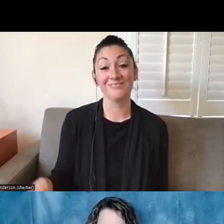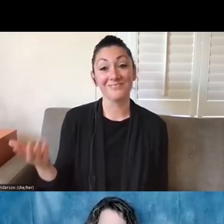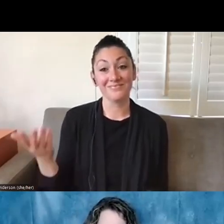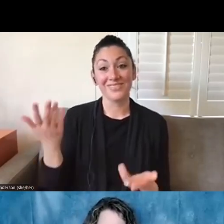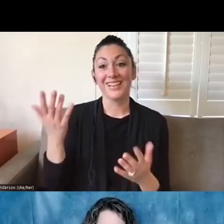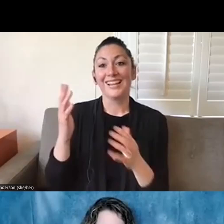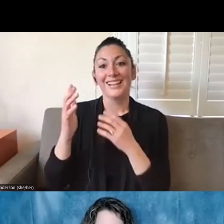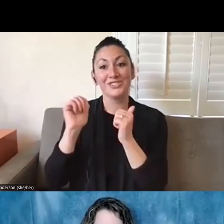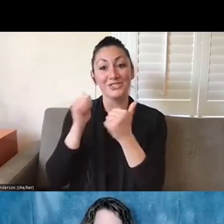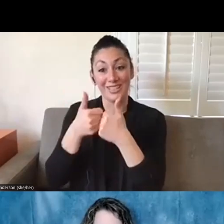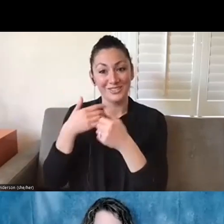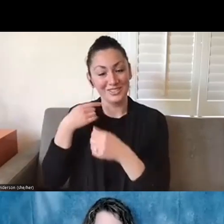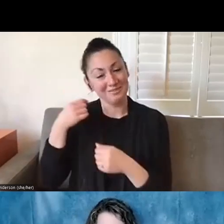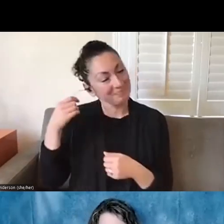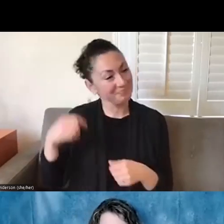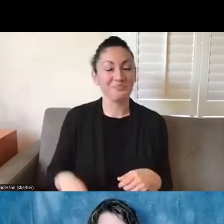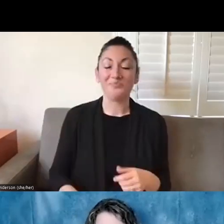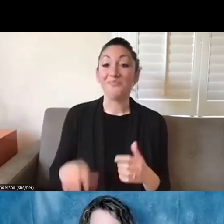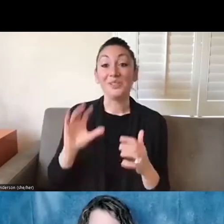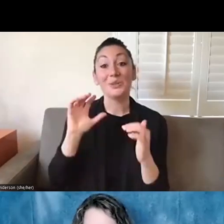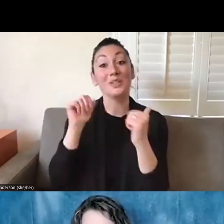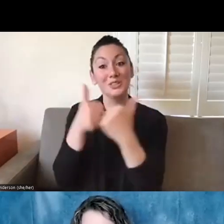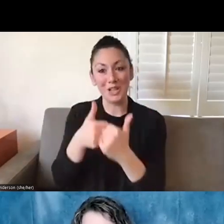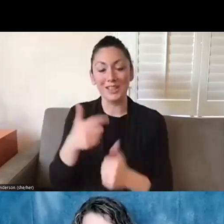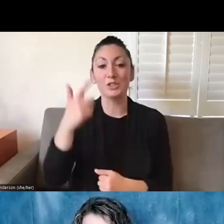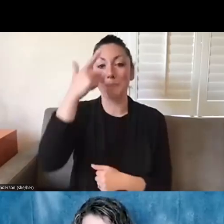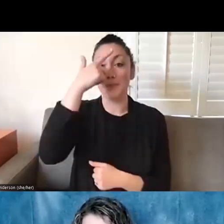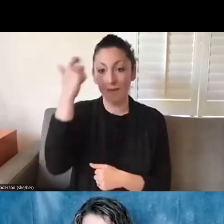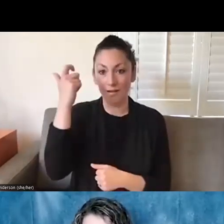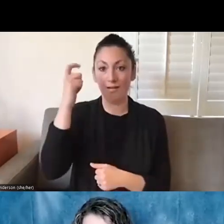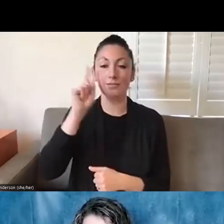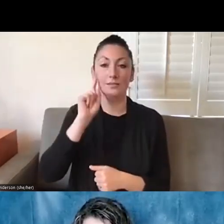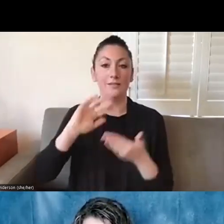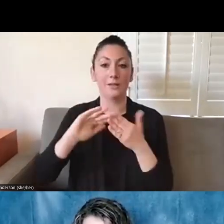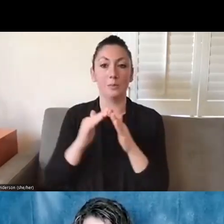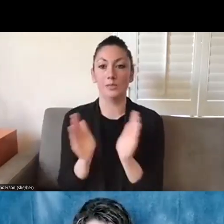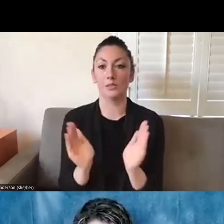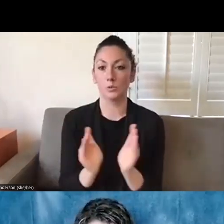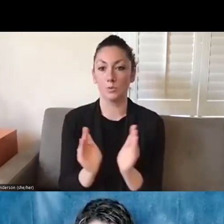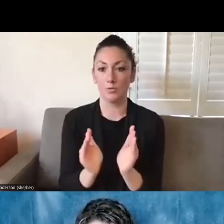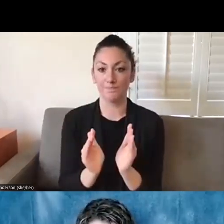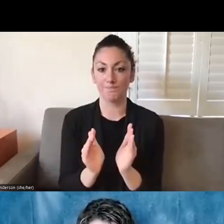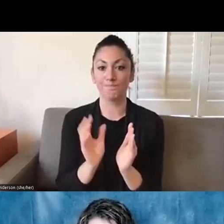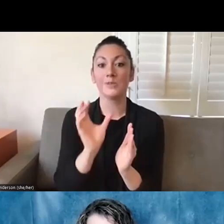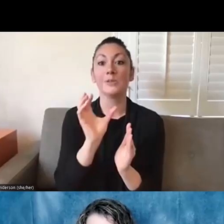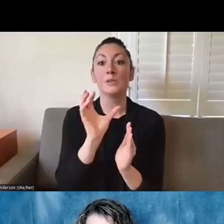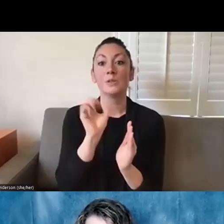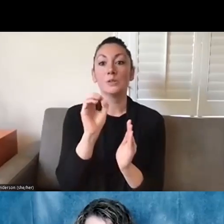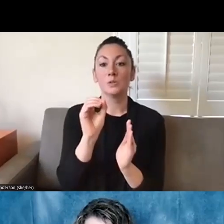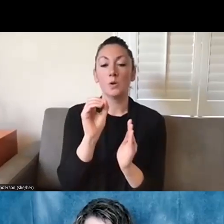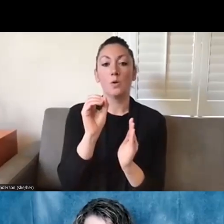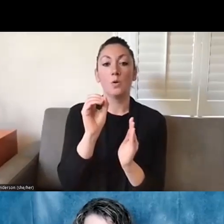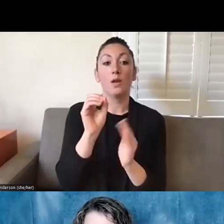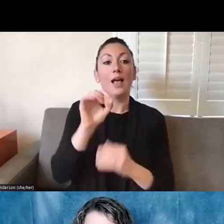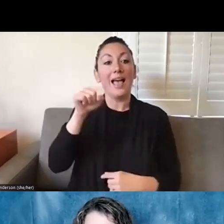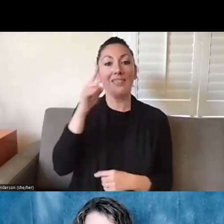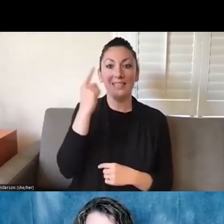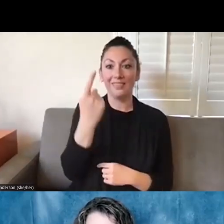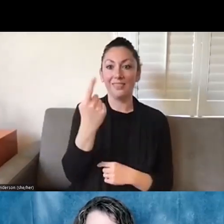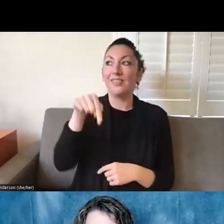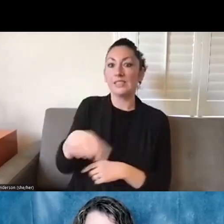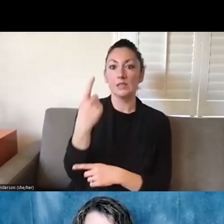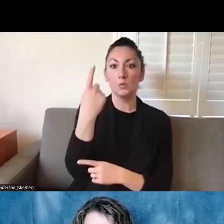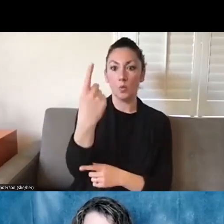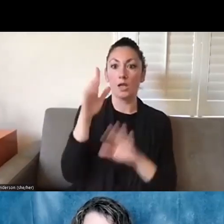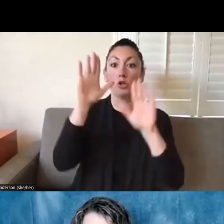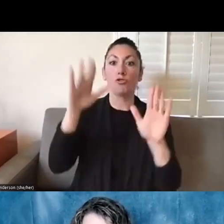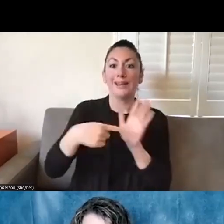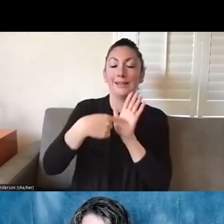Yeah, I think it's challenging. It's challenging because the Deaf community is so small. So I think